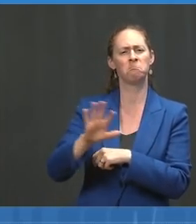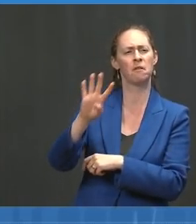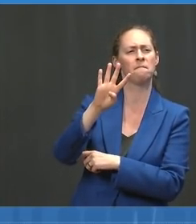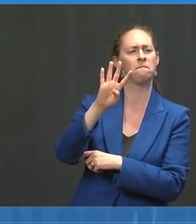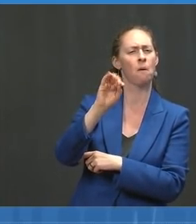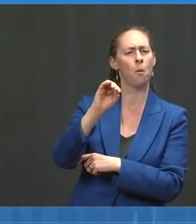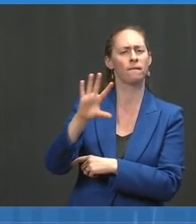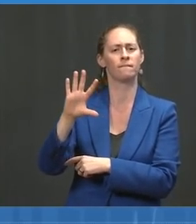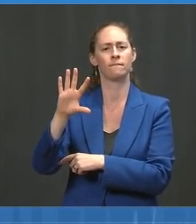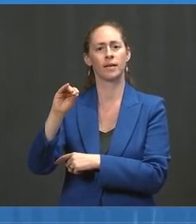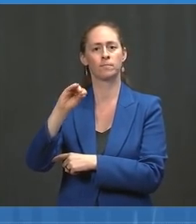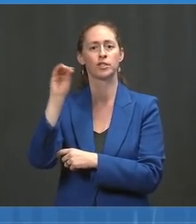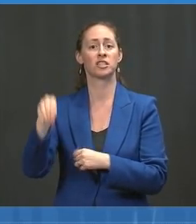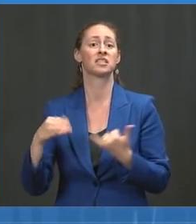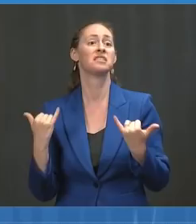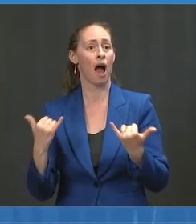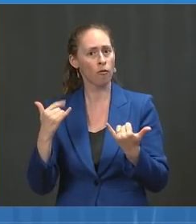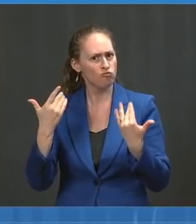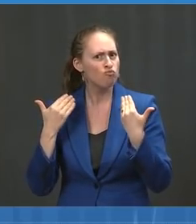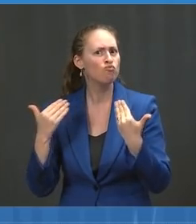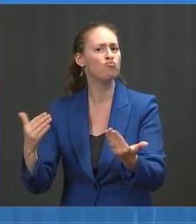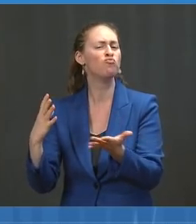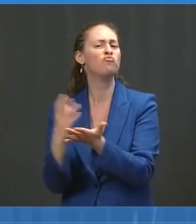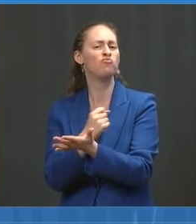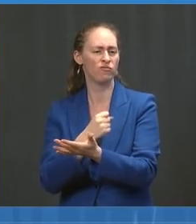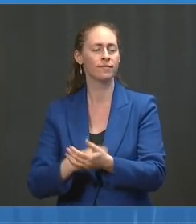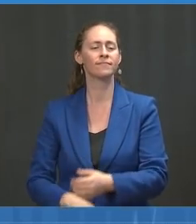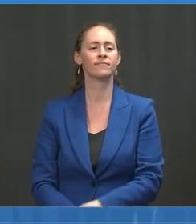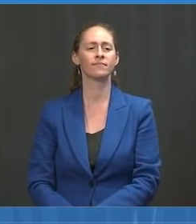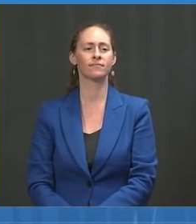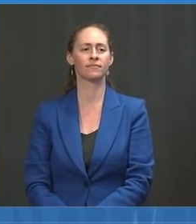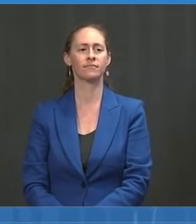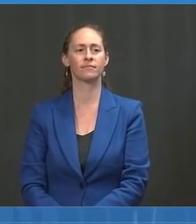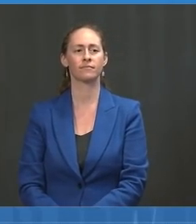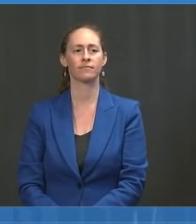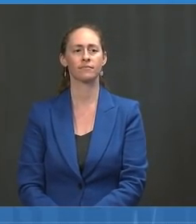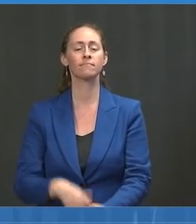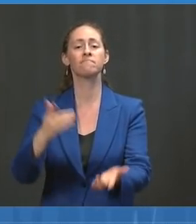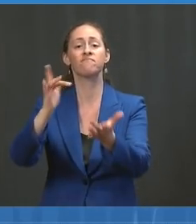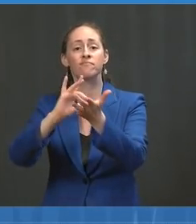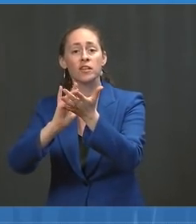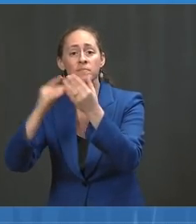have just committed to making vaccination more convenient by vaccinating in primary care offices,